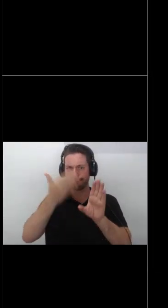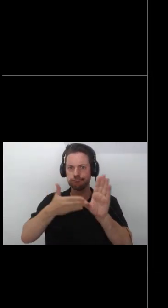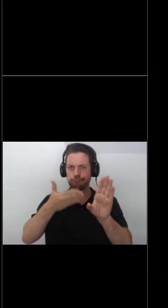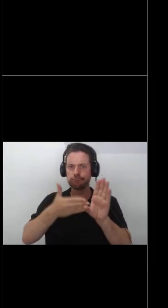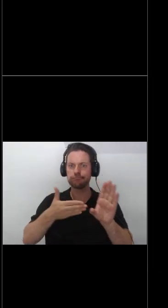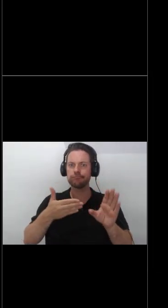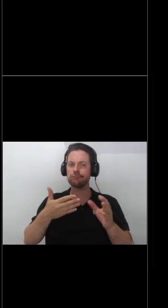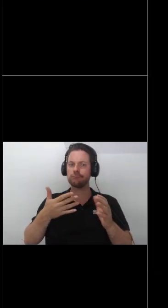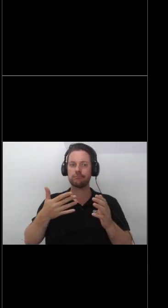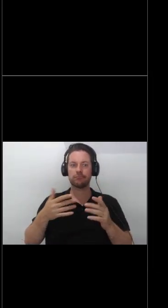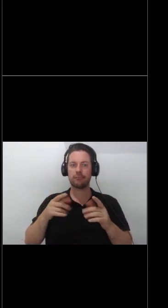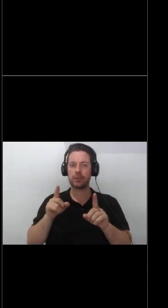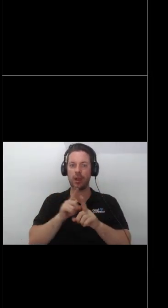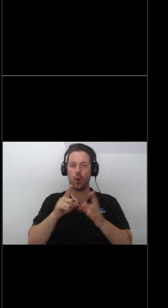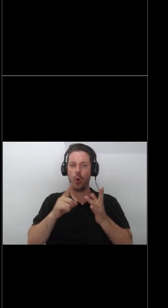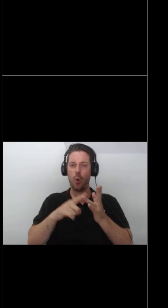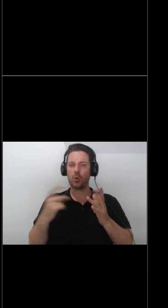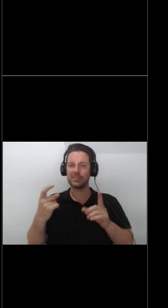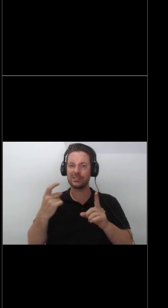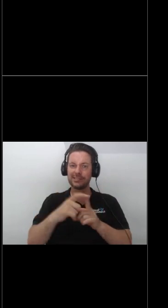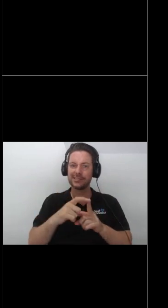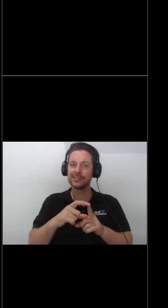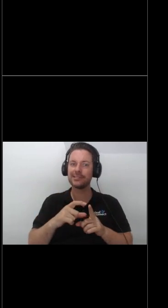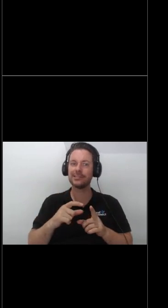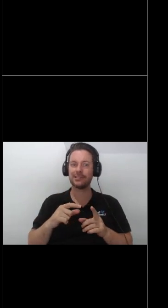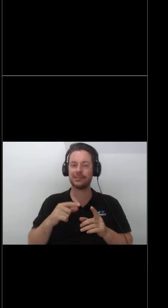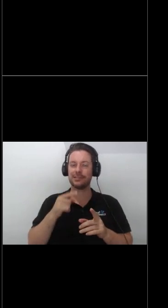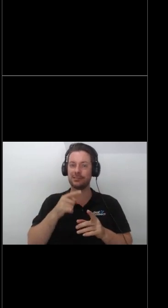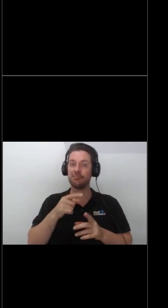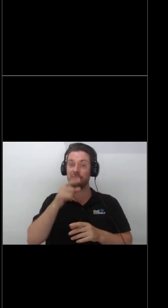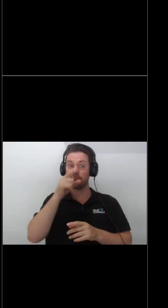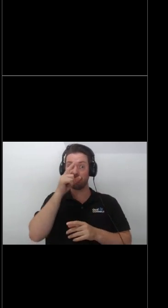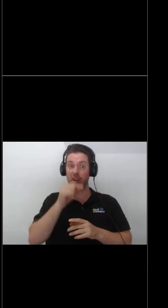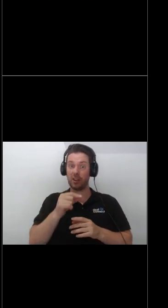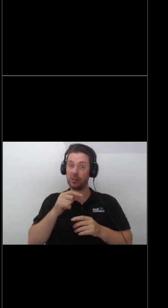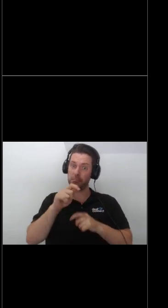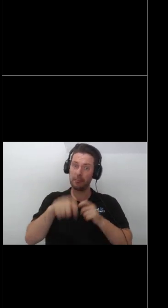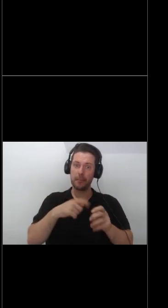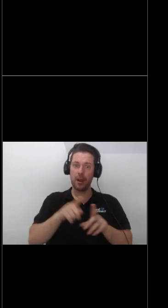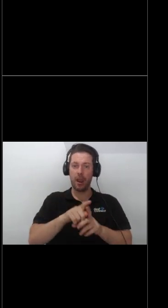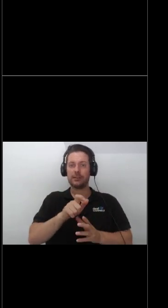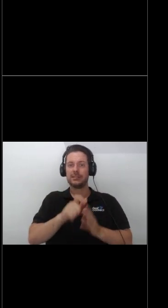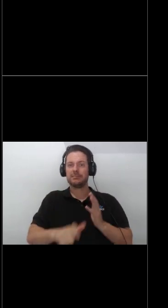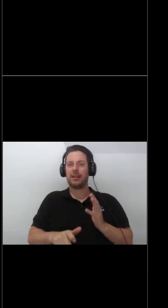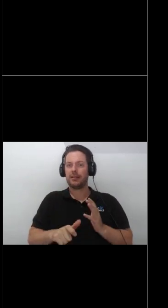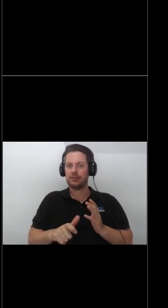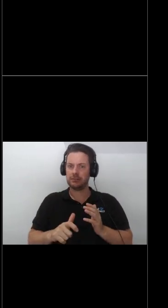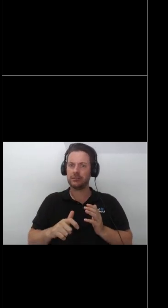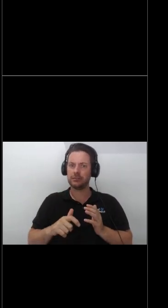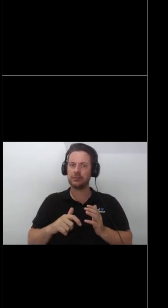compulsive disorder which can be very debilitating for people and can be quite